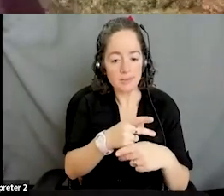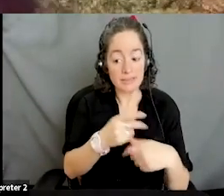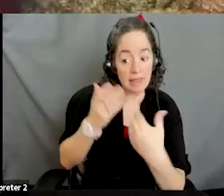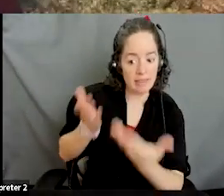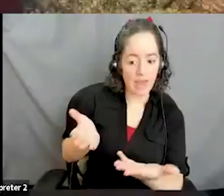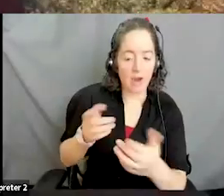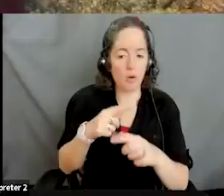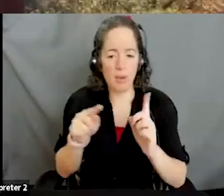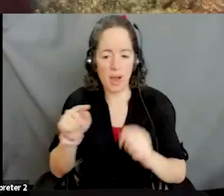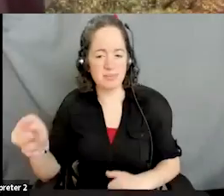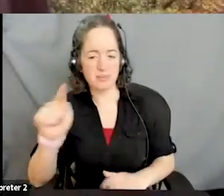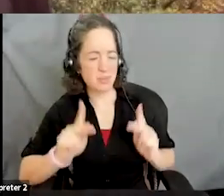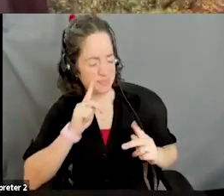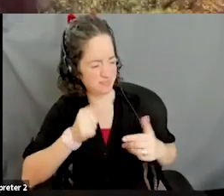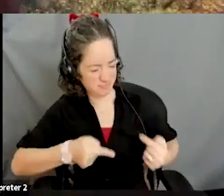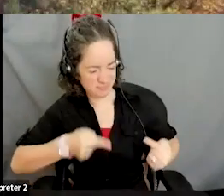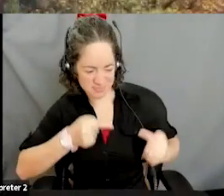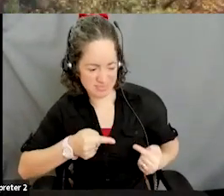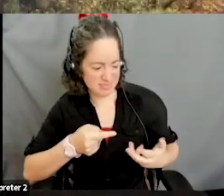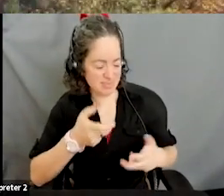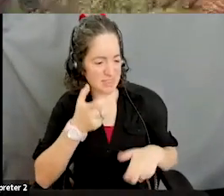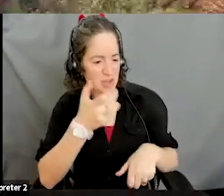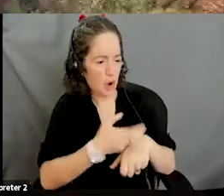if you're only sat down with a keyboard in front of you.